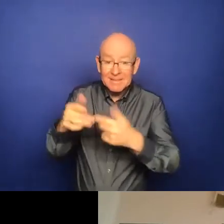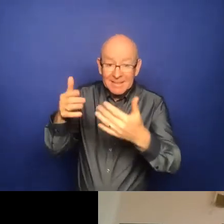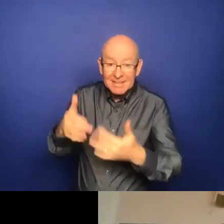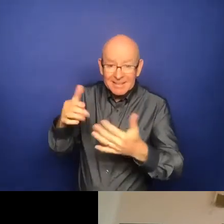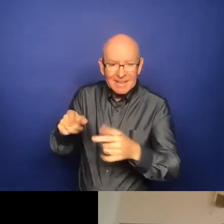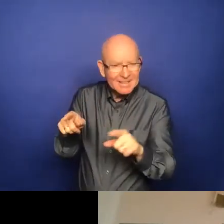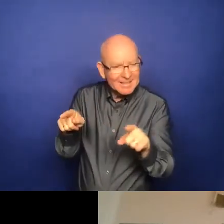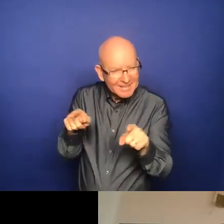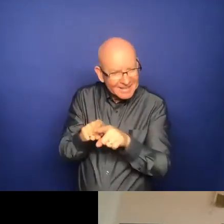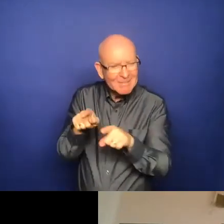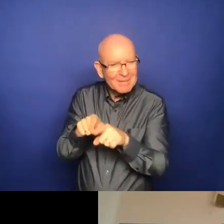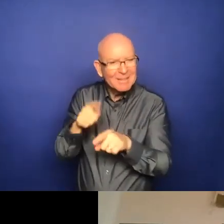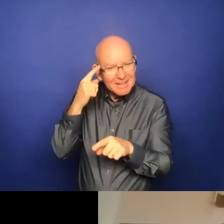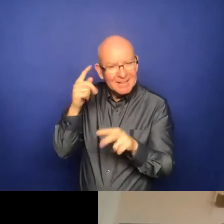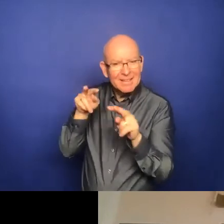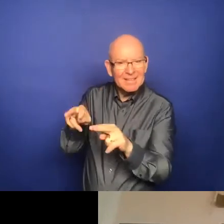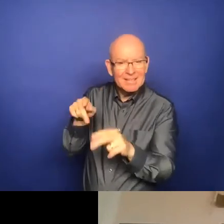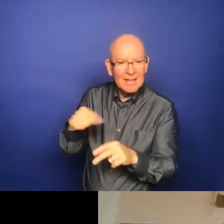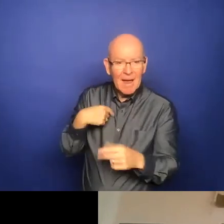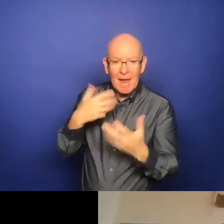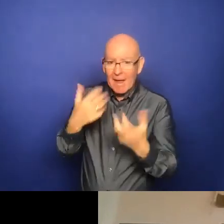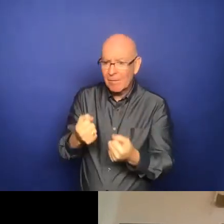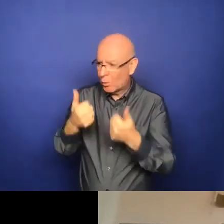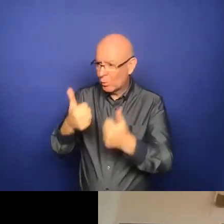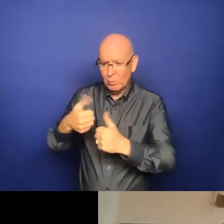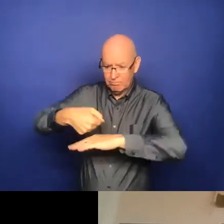looking to how we can make it better, and that we learn to understand some